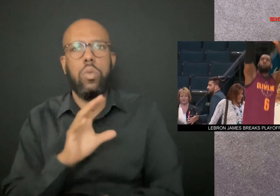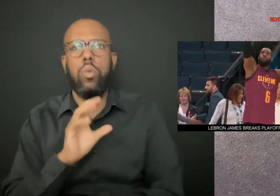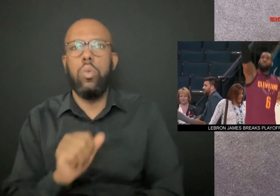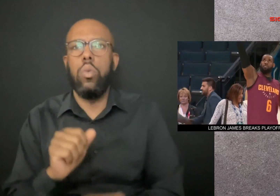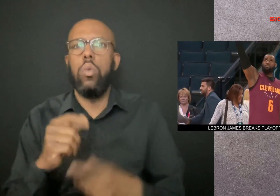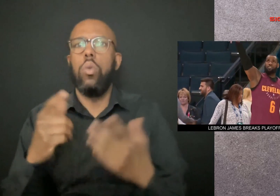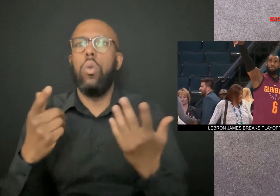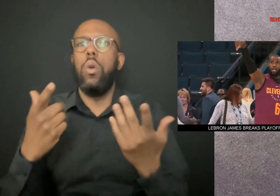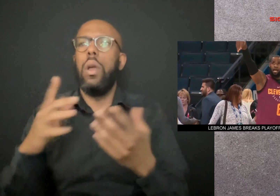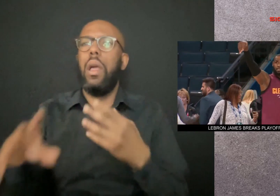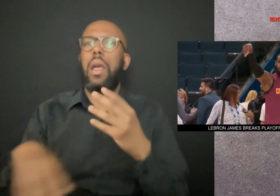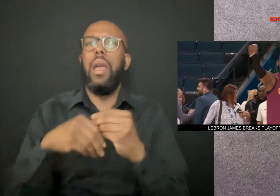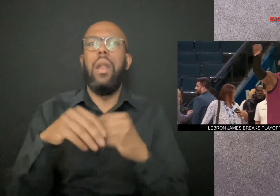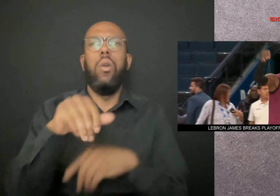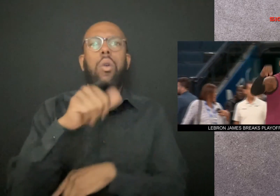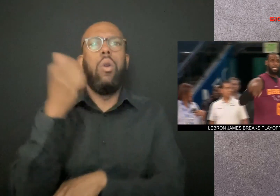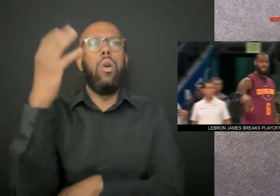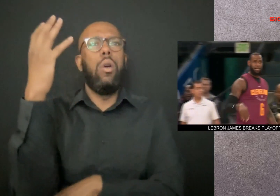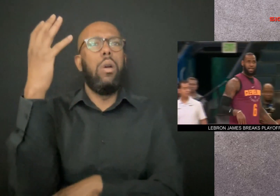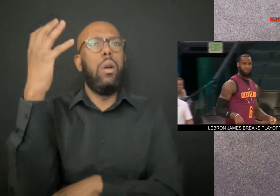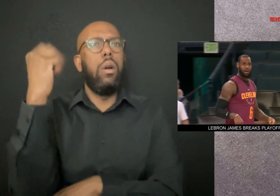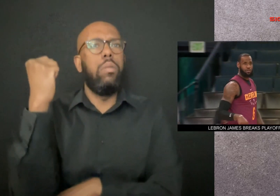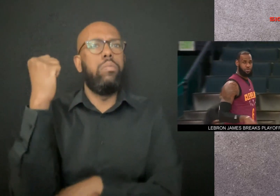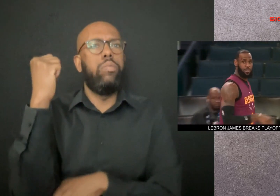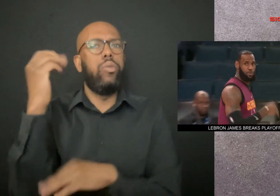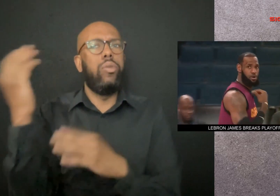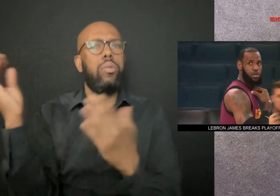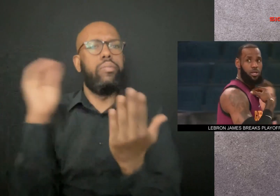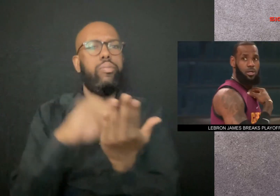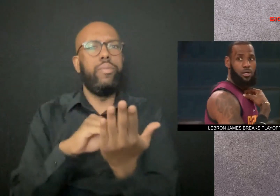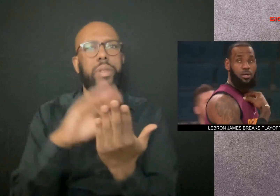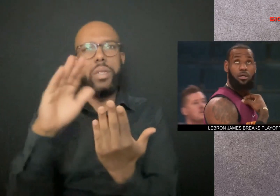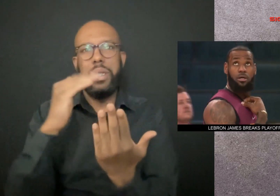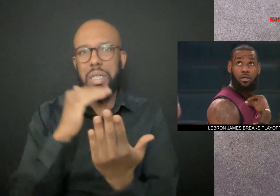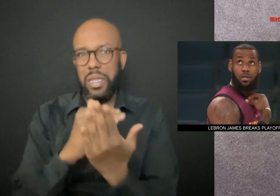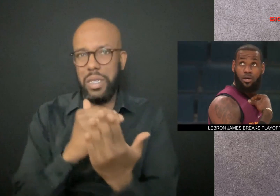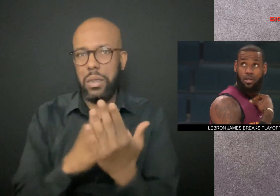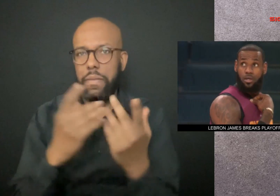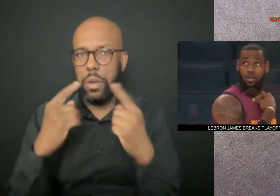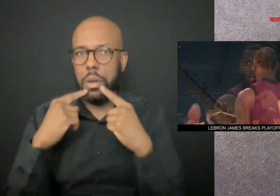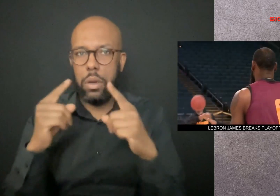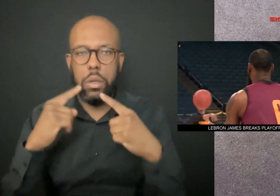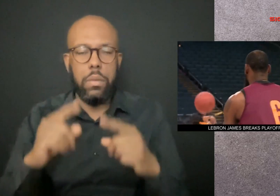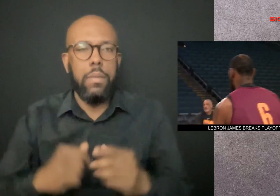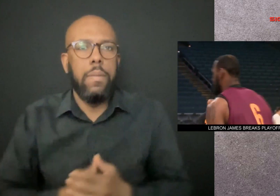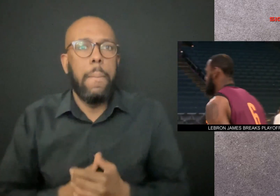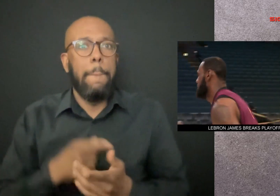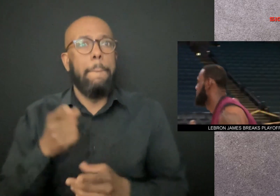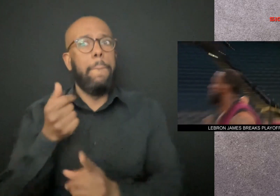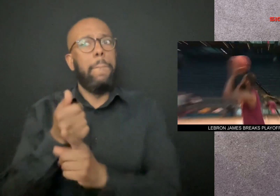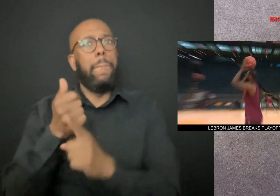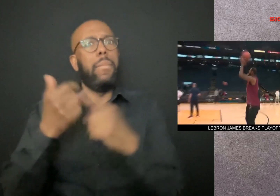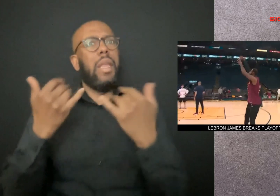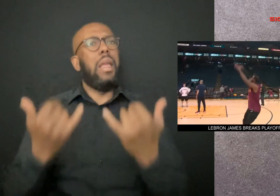38-year-old basketball great Lebron James is adding another record to his list of accomplishments